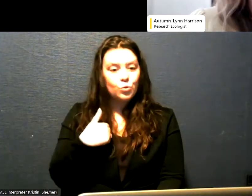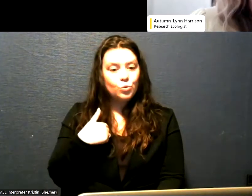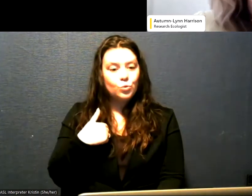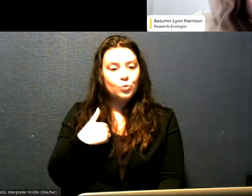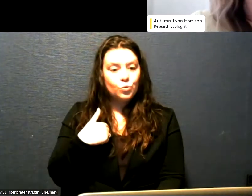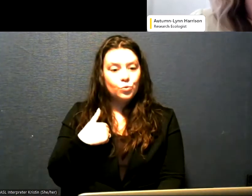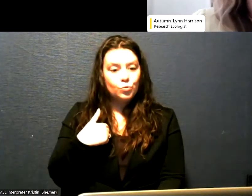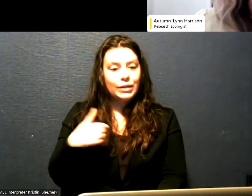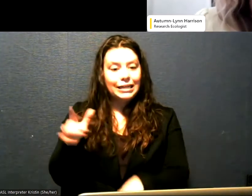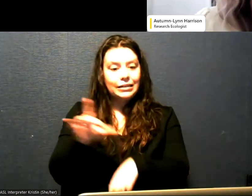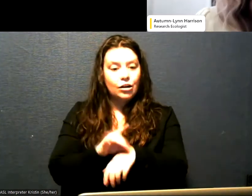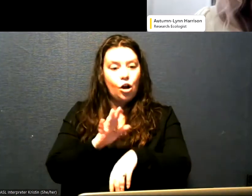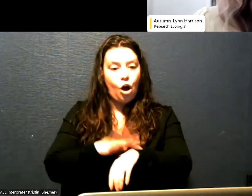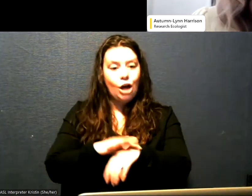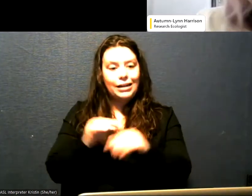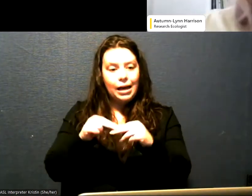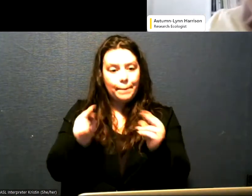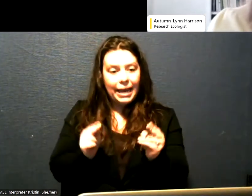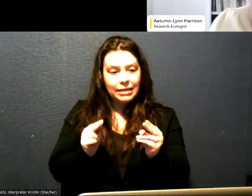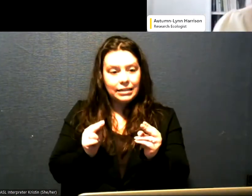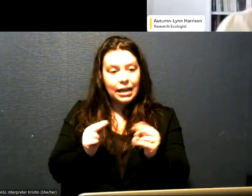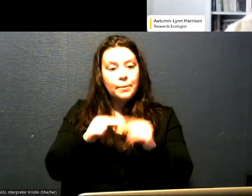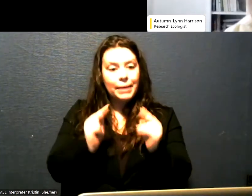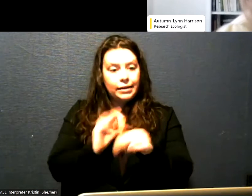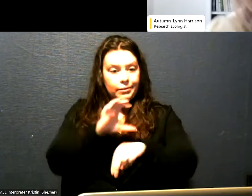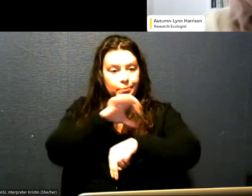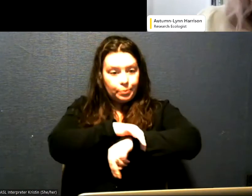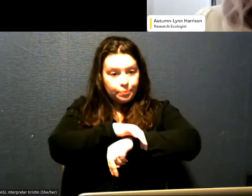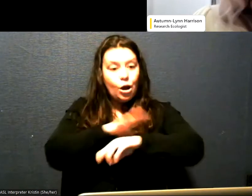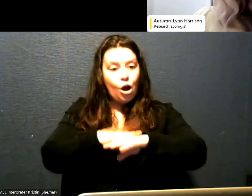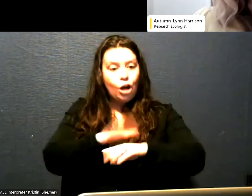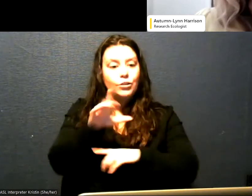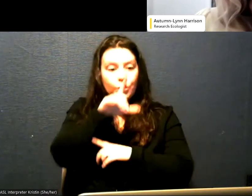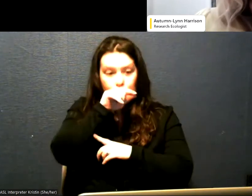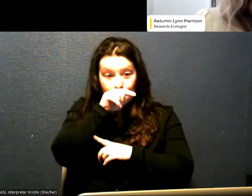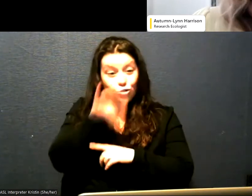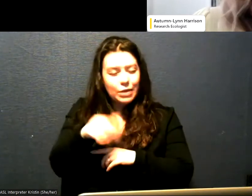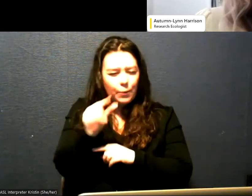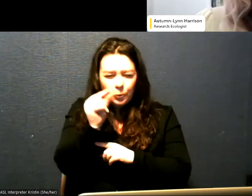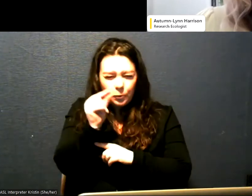leg of a bird, so this one's really small. But let's contrast that to a tag that we might use